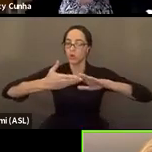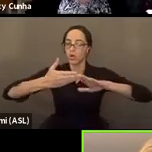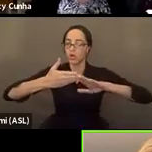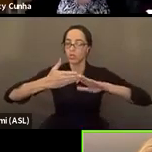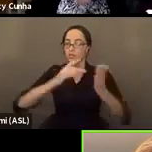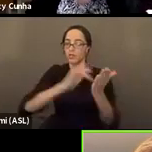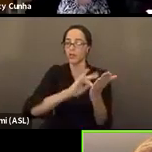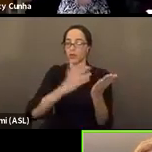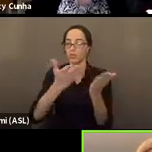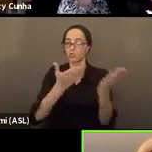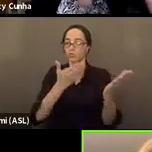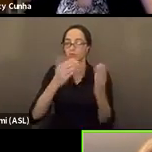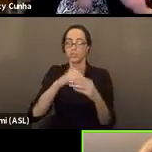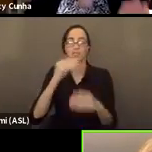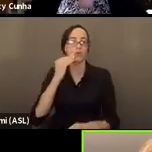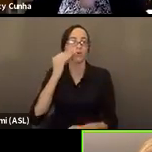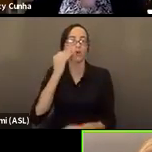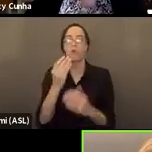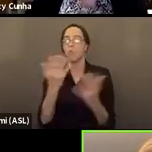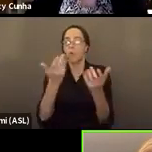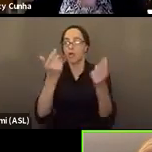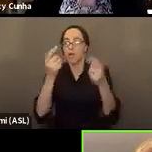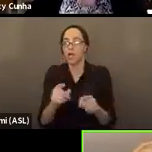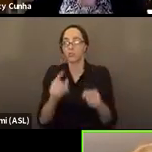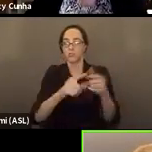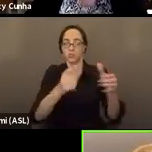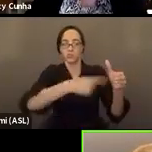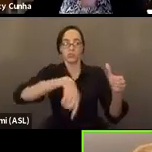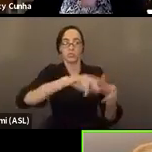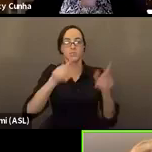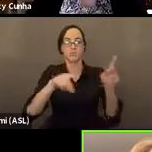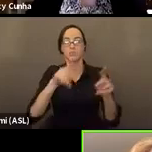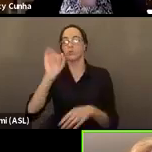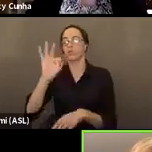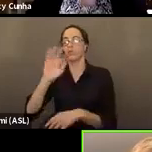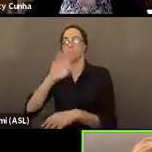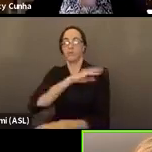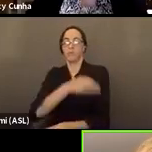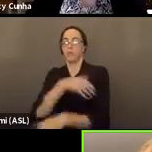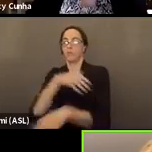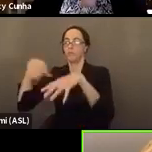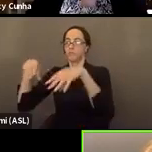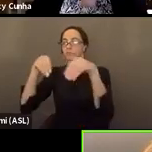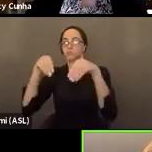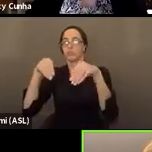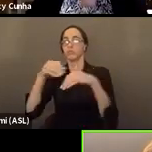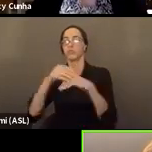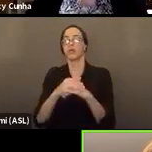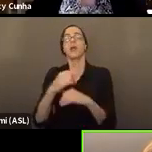safety power shut off happens and i say public safety but they're not always about public safety